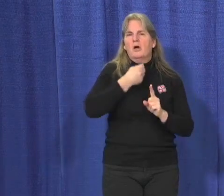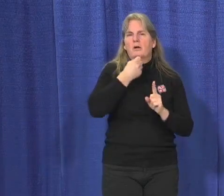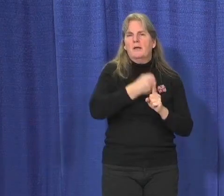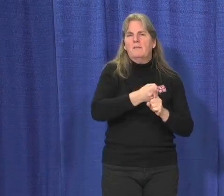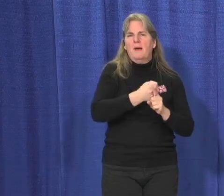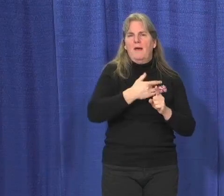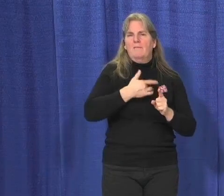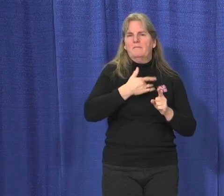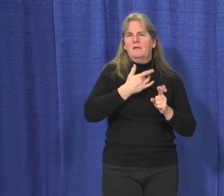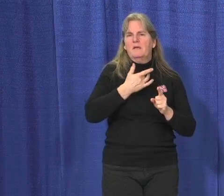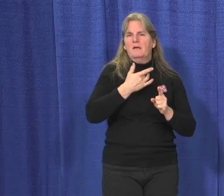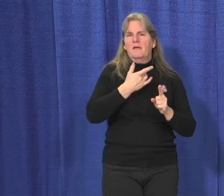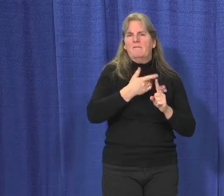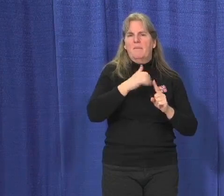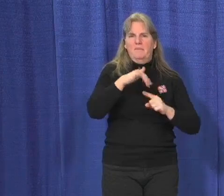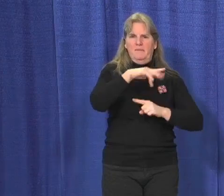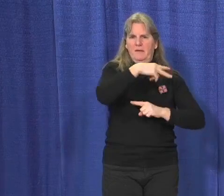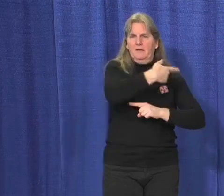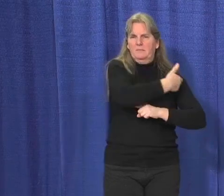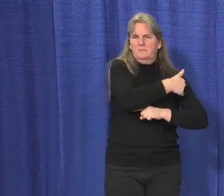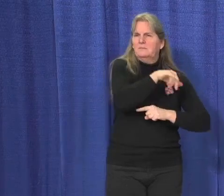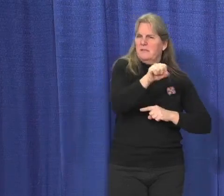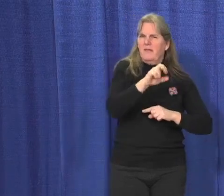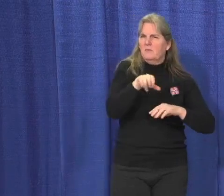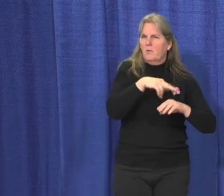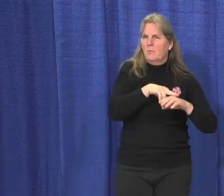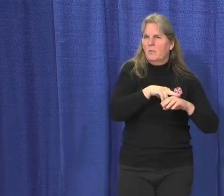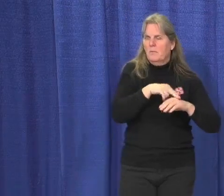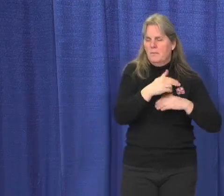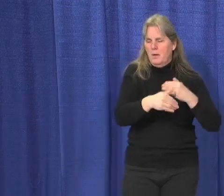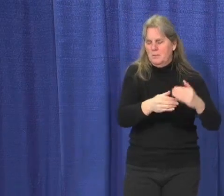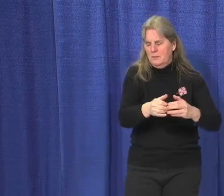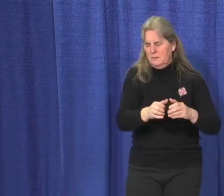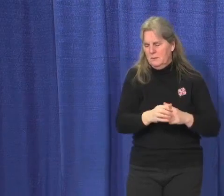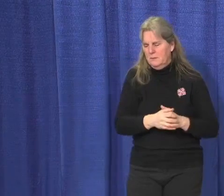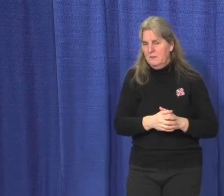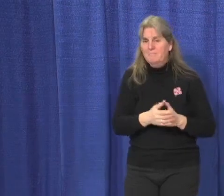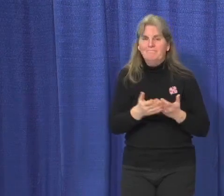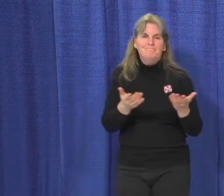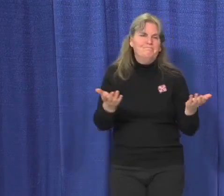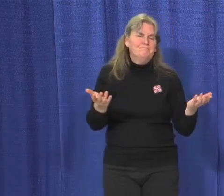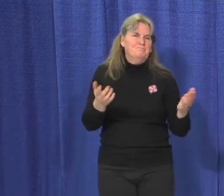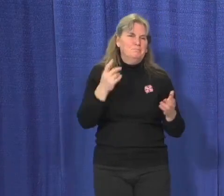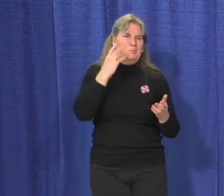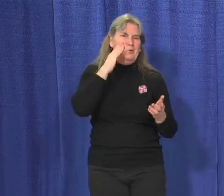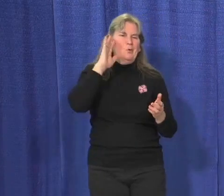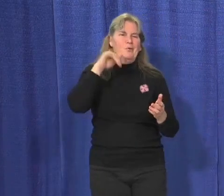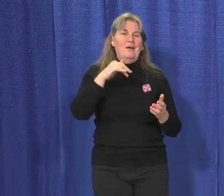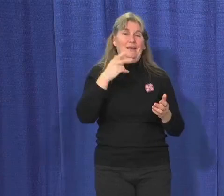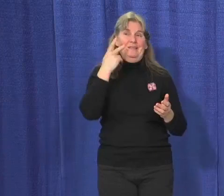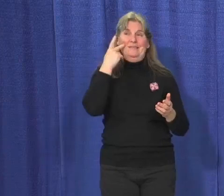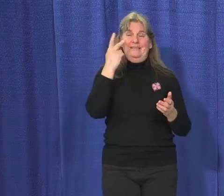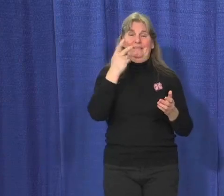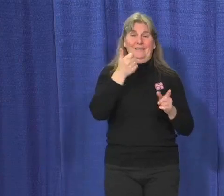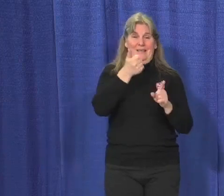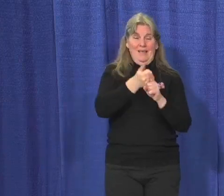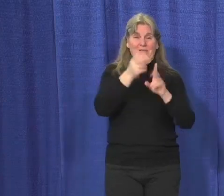more strongly. We see so much variation as I'm